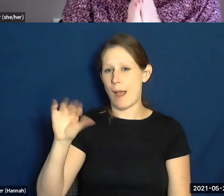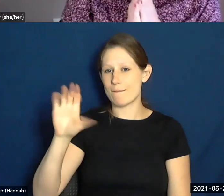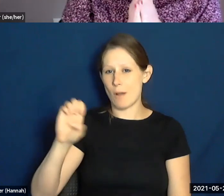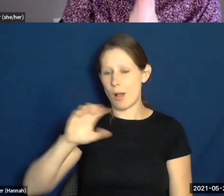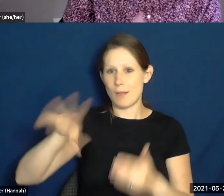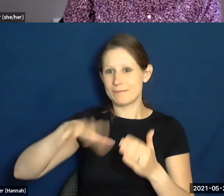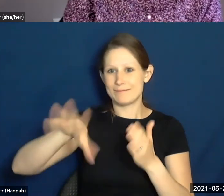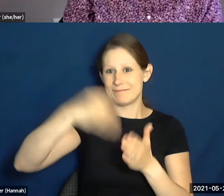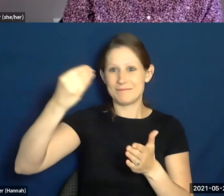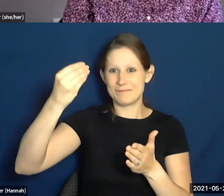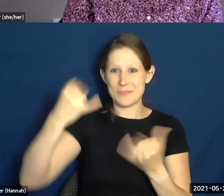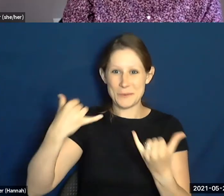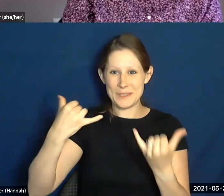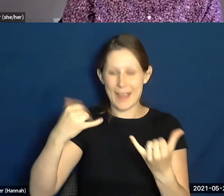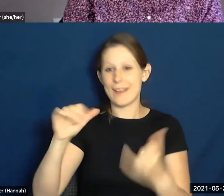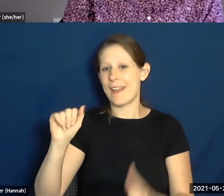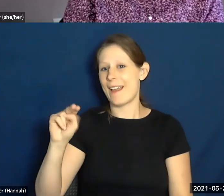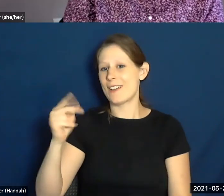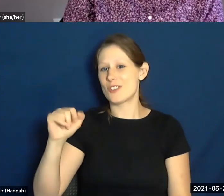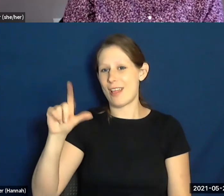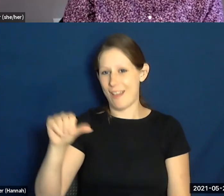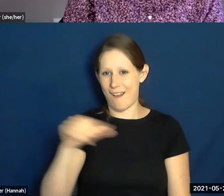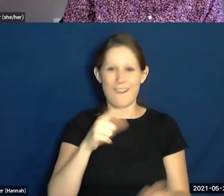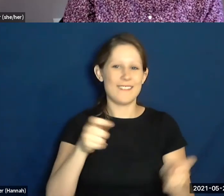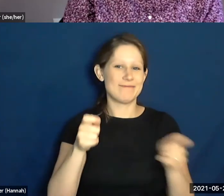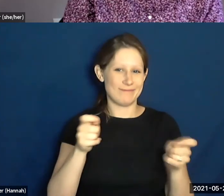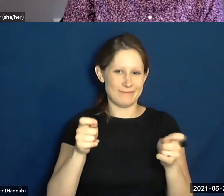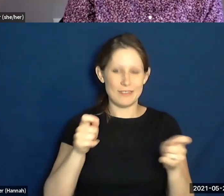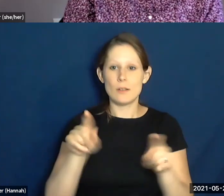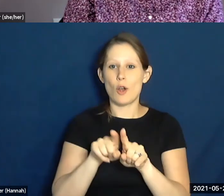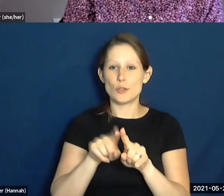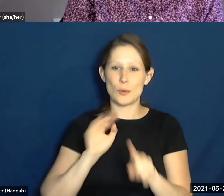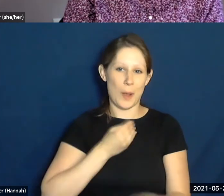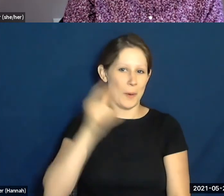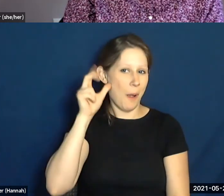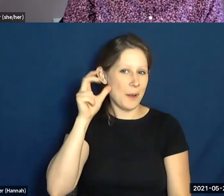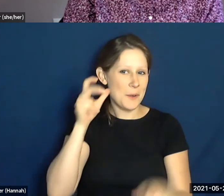Angela is in charge of it and she is our audio describer today. Also. She will bring up her